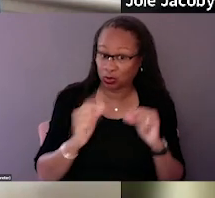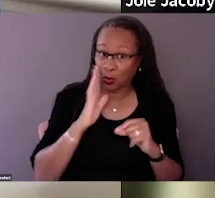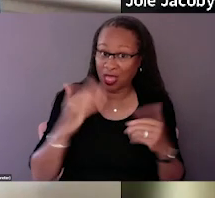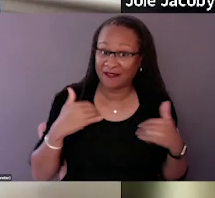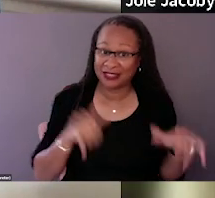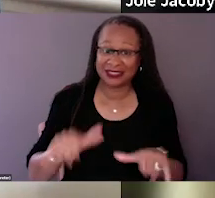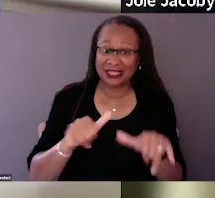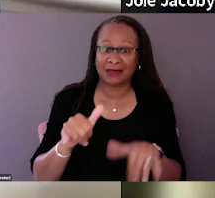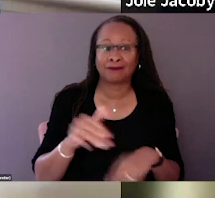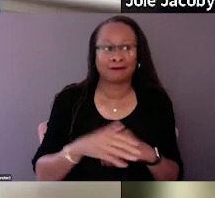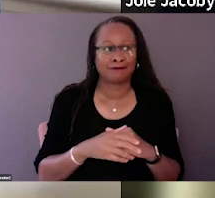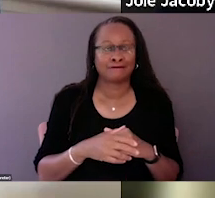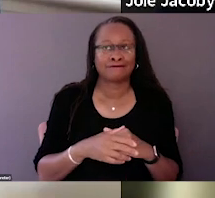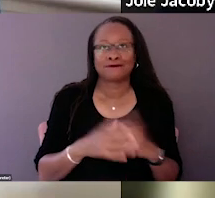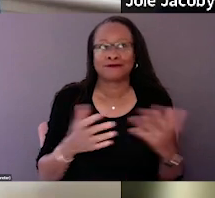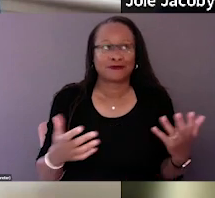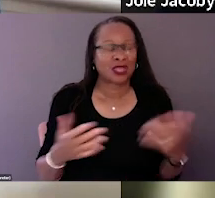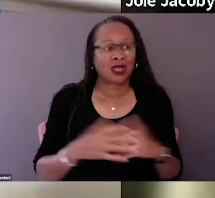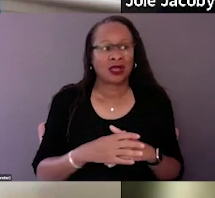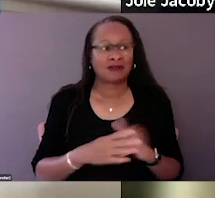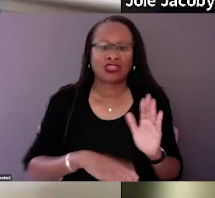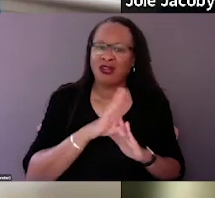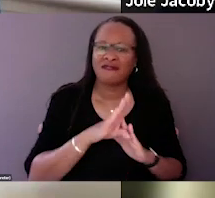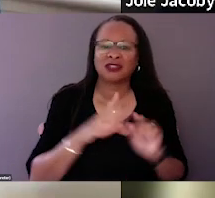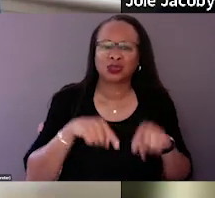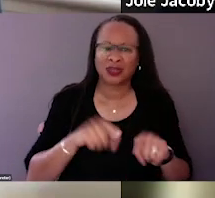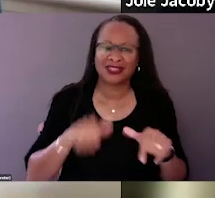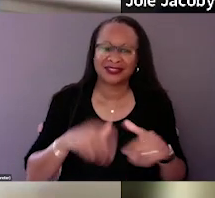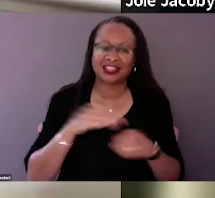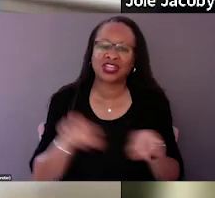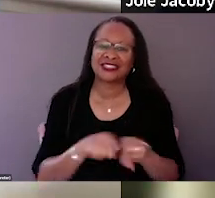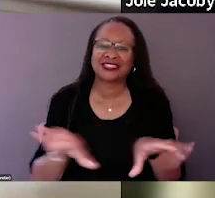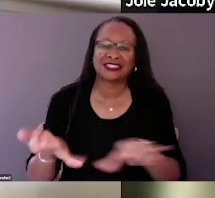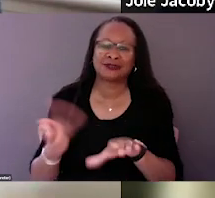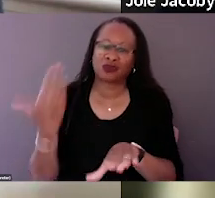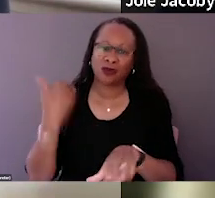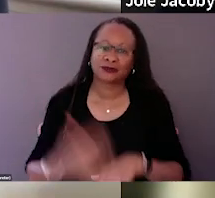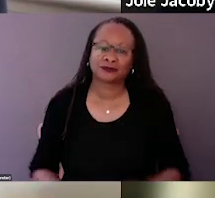as it did previously? Jason, let's start- - Oh, I'm sorry.